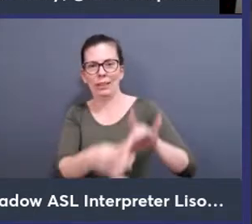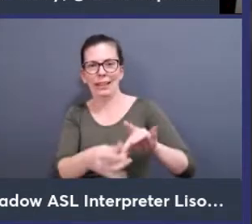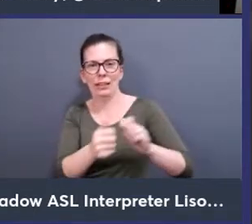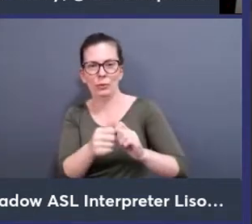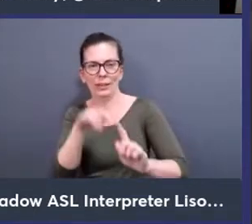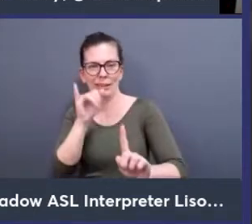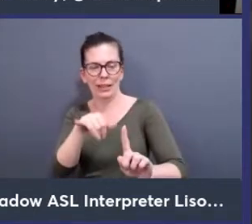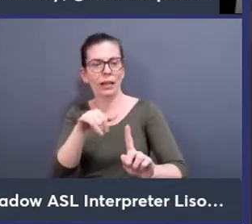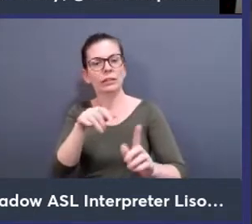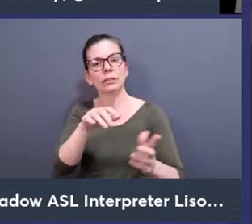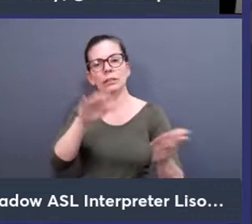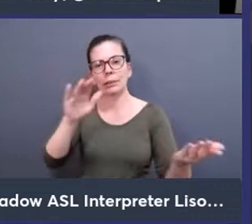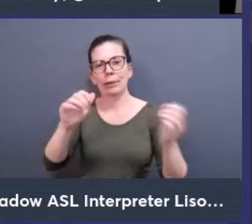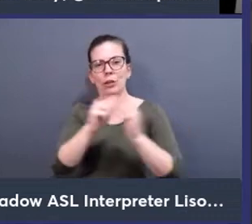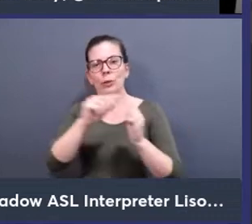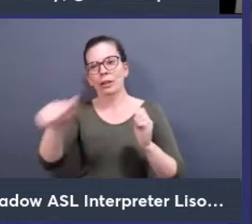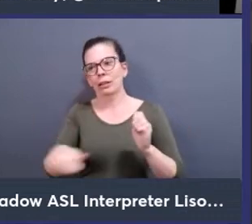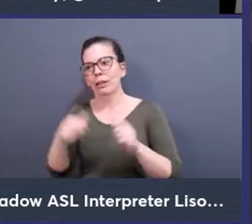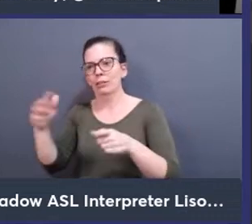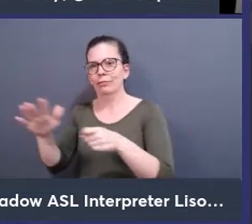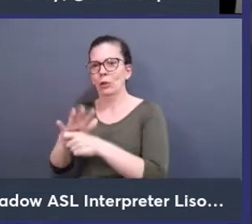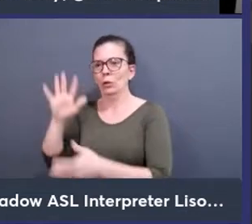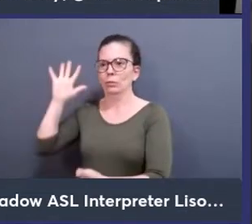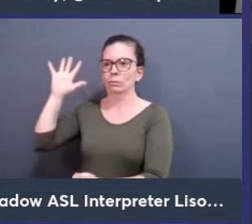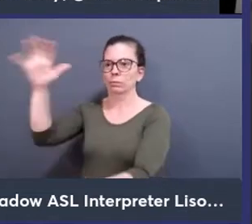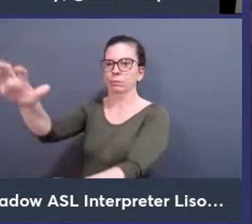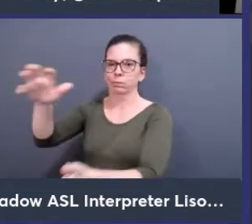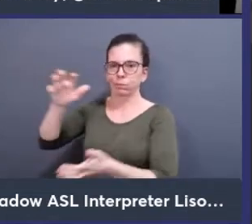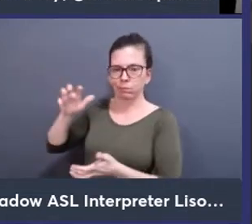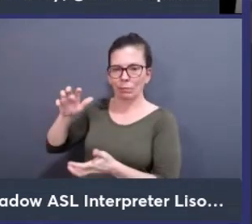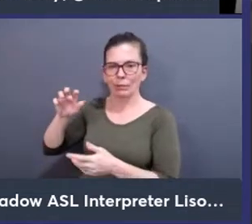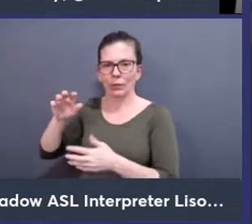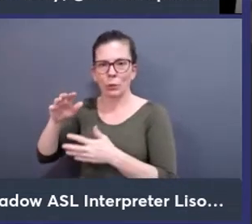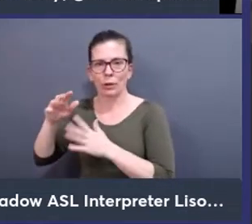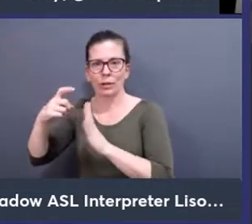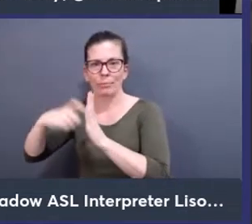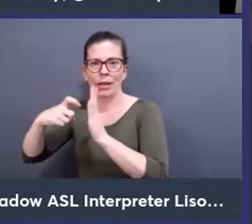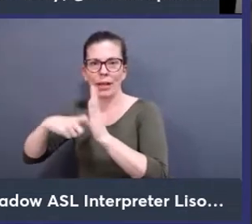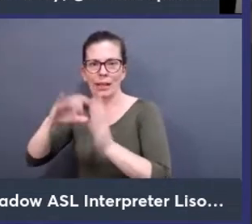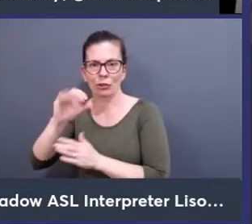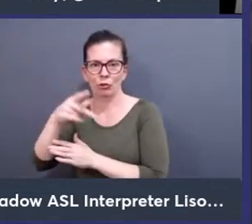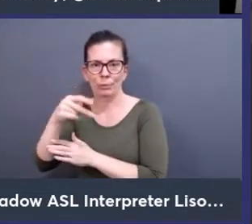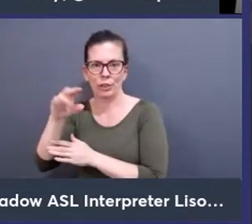as opposed to going all out and trying to, I don't know, mine cryptocurrency or something weird like that.